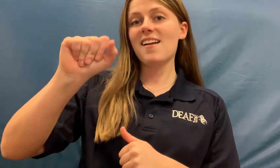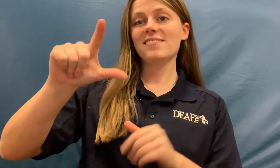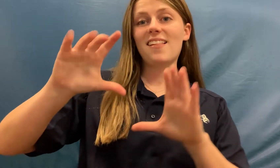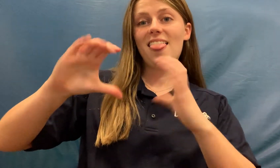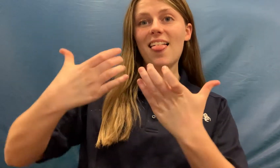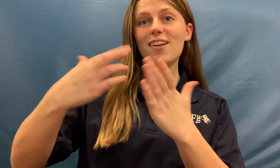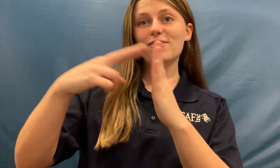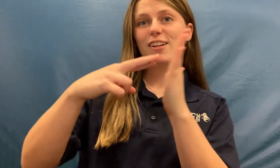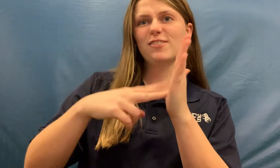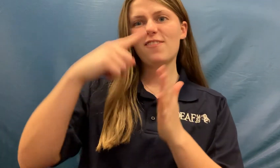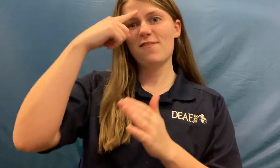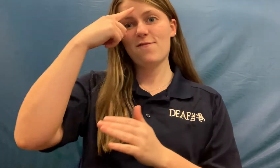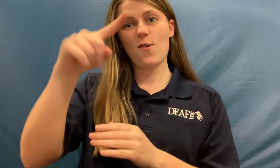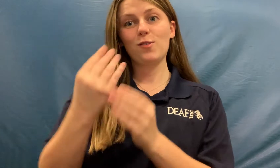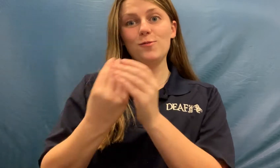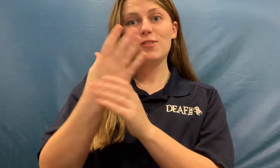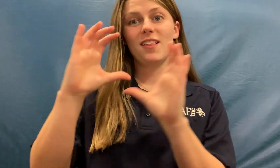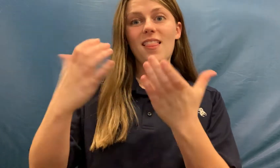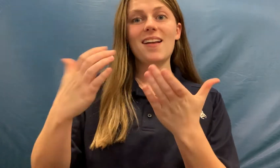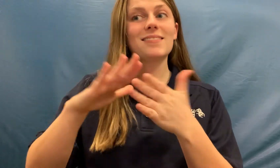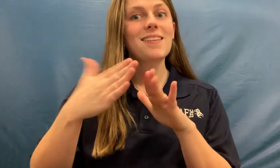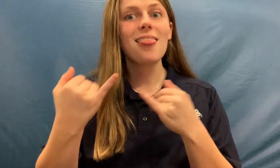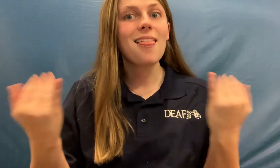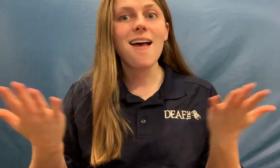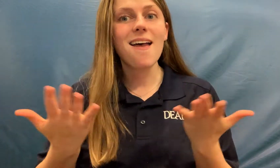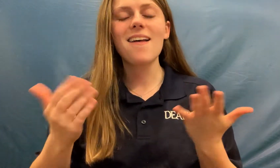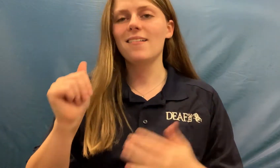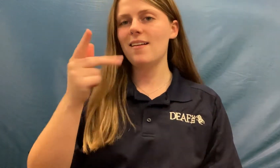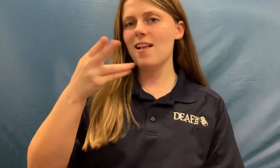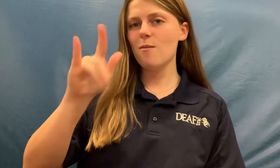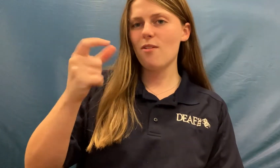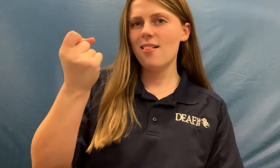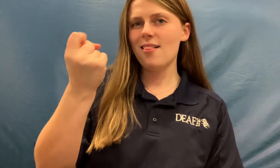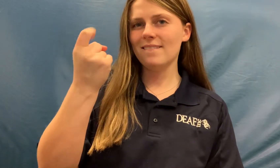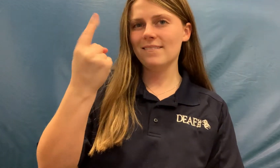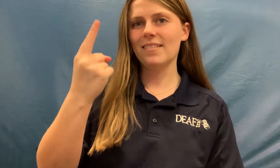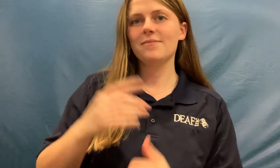ASL class registration deadline for spring is April 11.